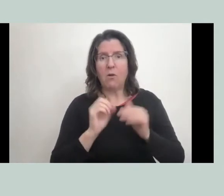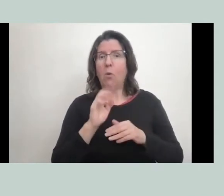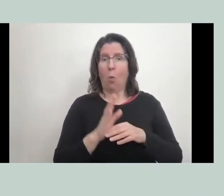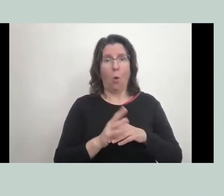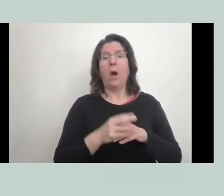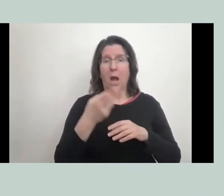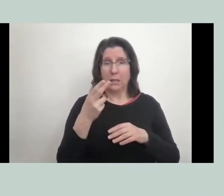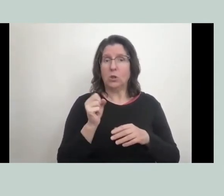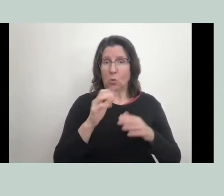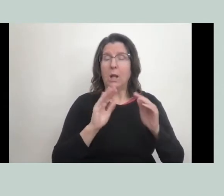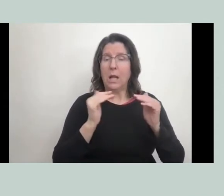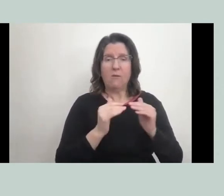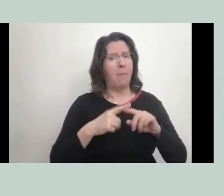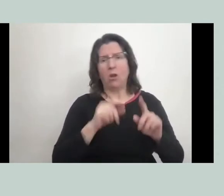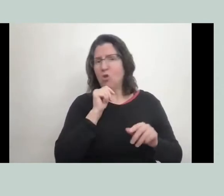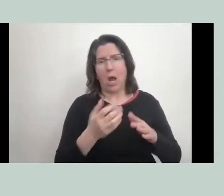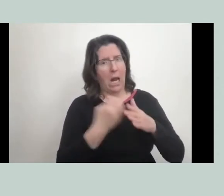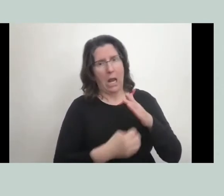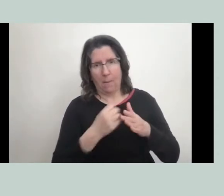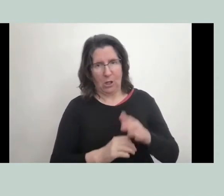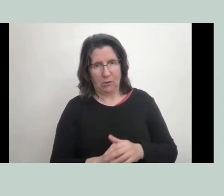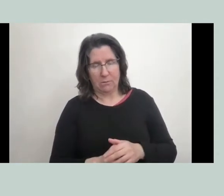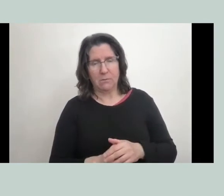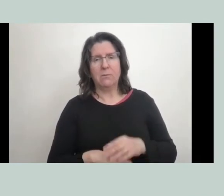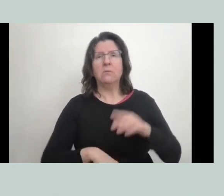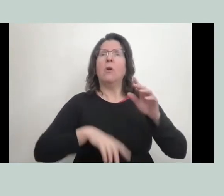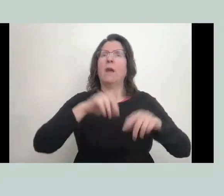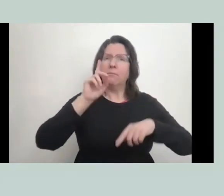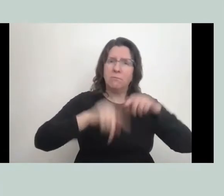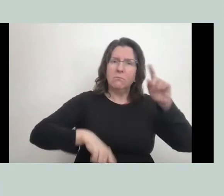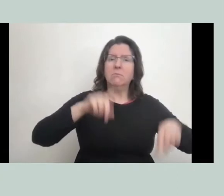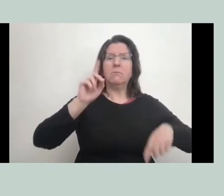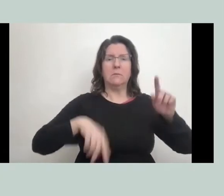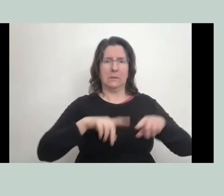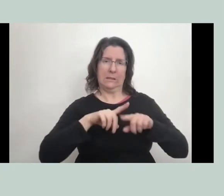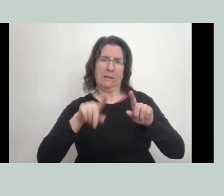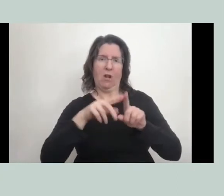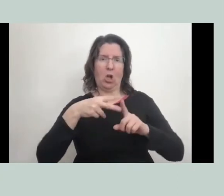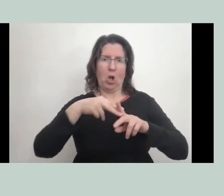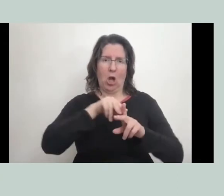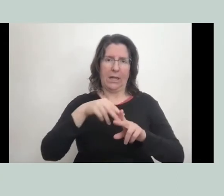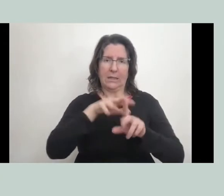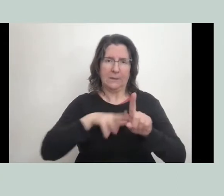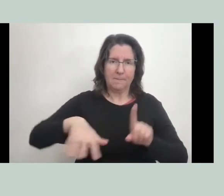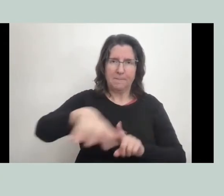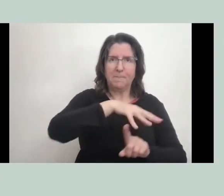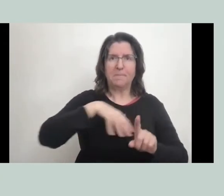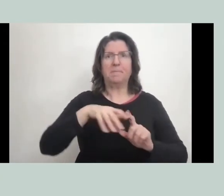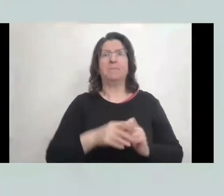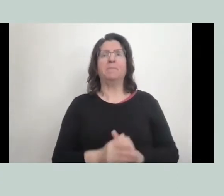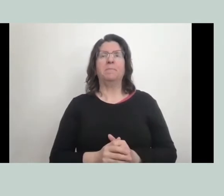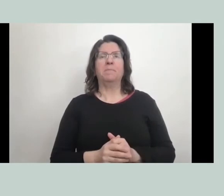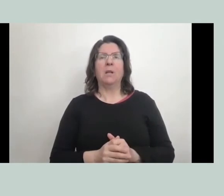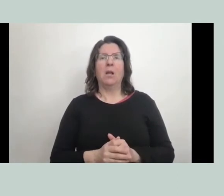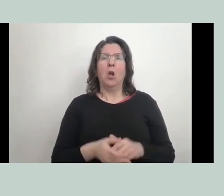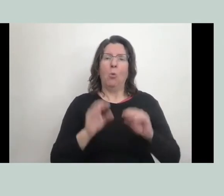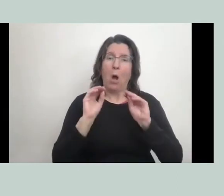whether it's high school or university level (but not elementary resources), from a variety of contexts.